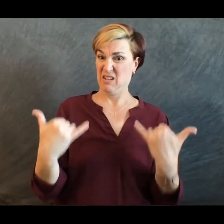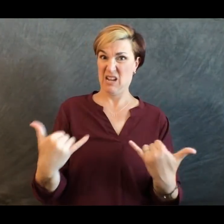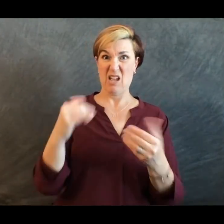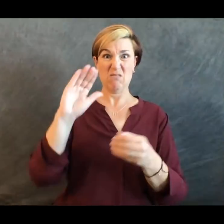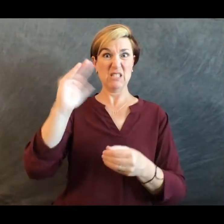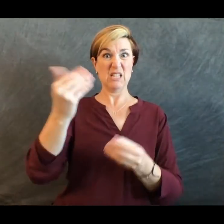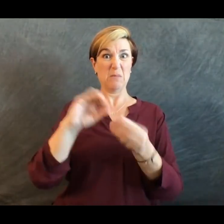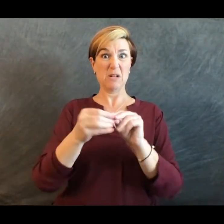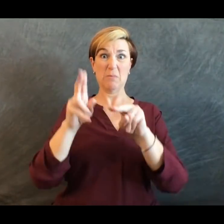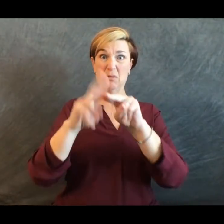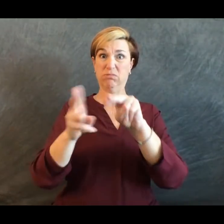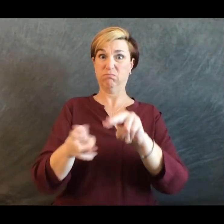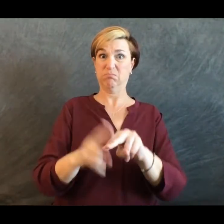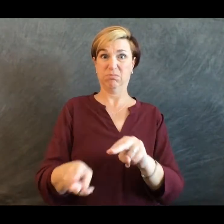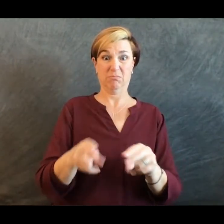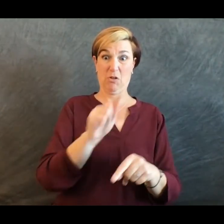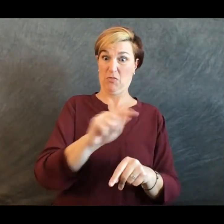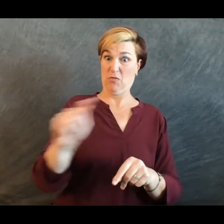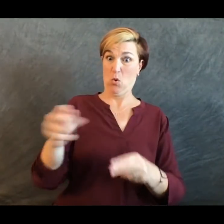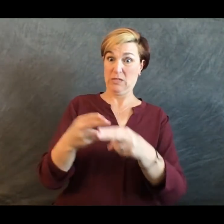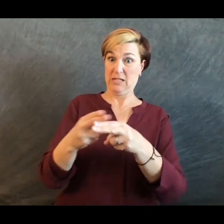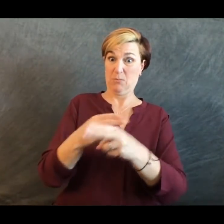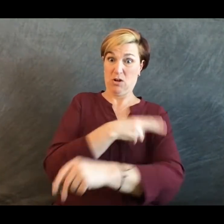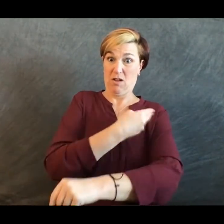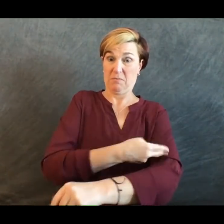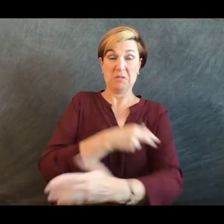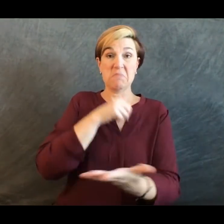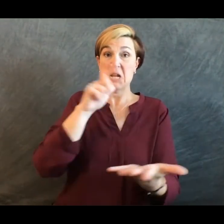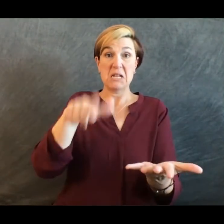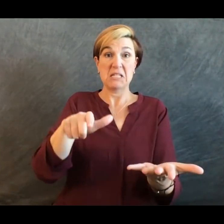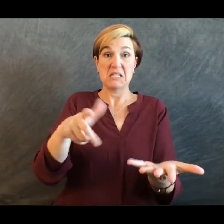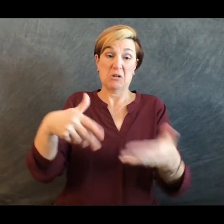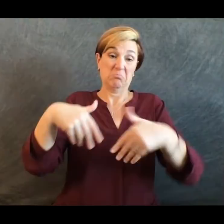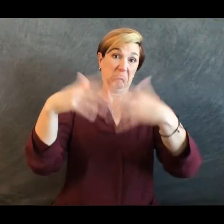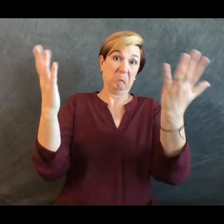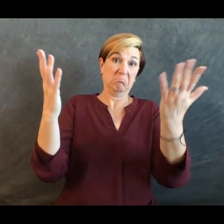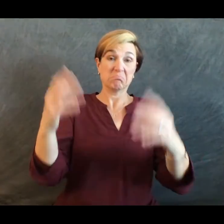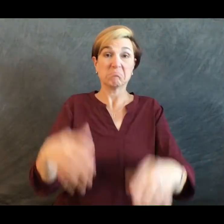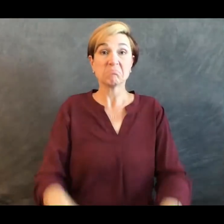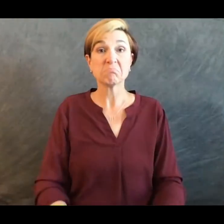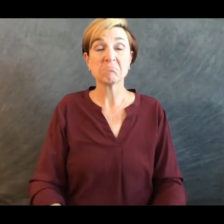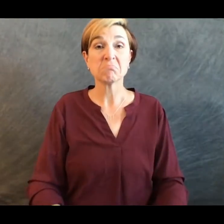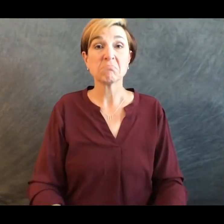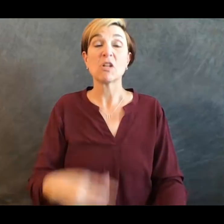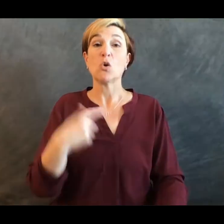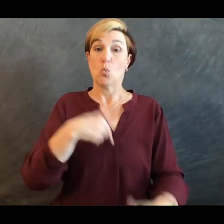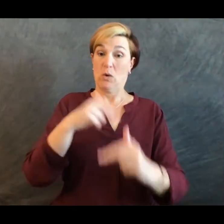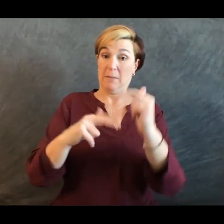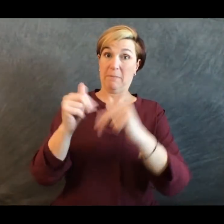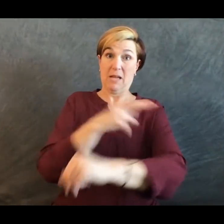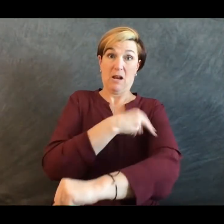news and we built those hospitals in 12 states and the District of Columbia